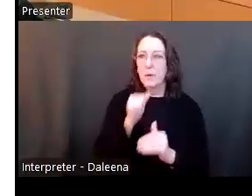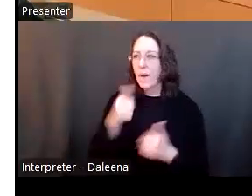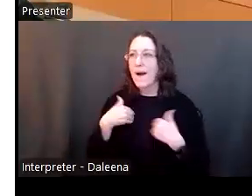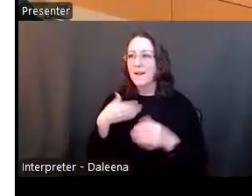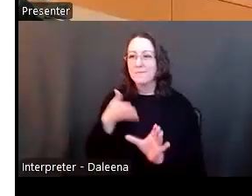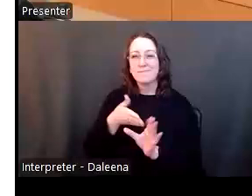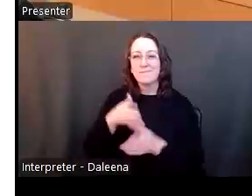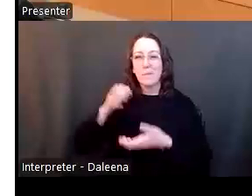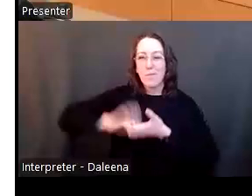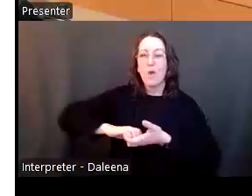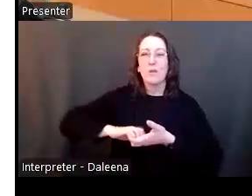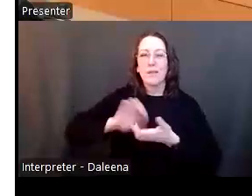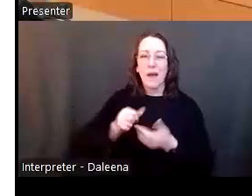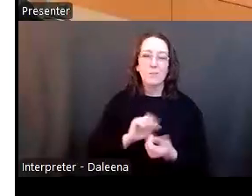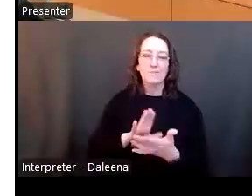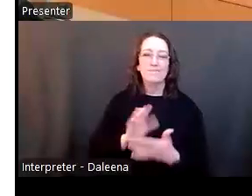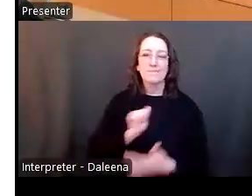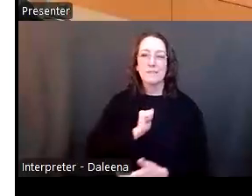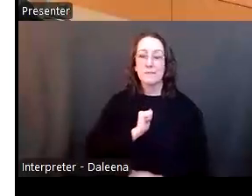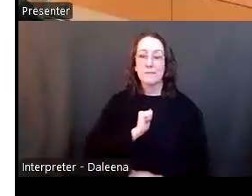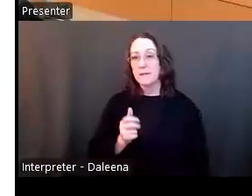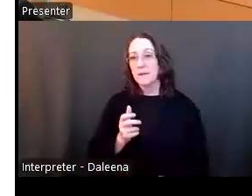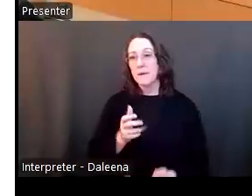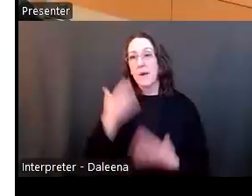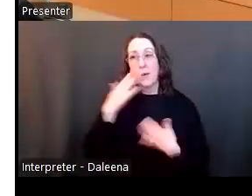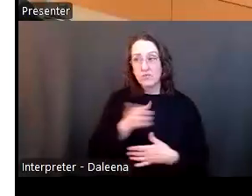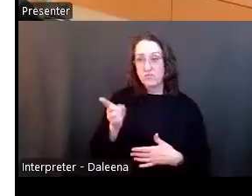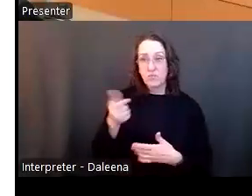that's kind of an approach that I've taken um I I don't know if anybody else said has any other